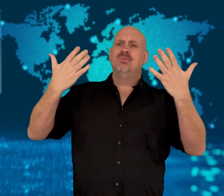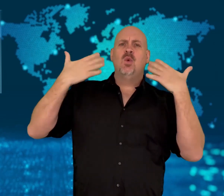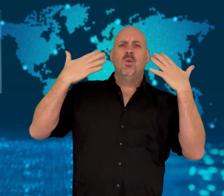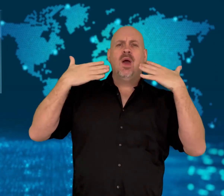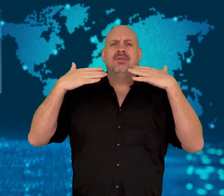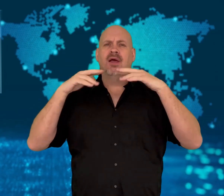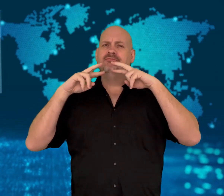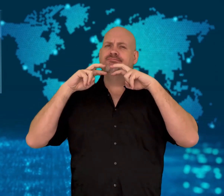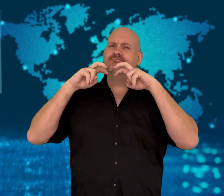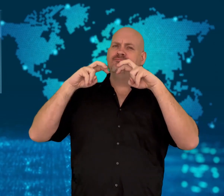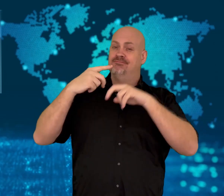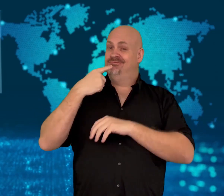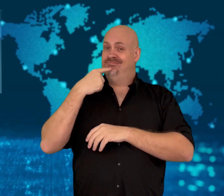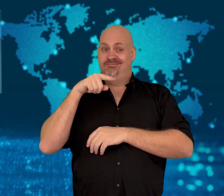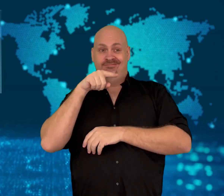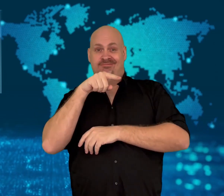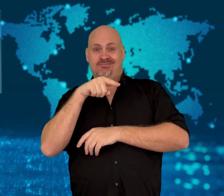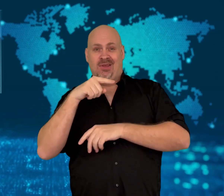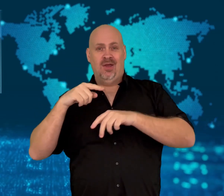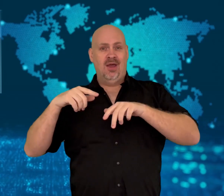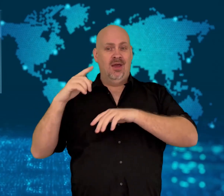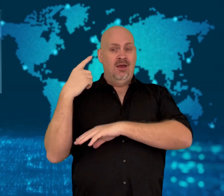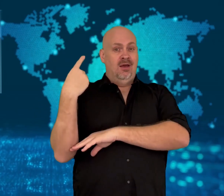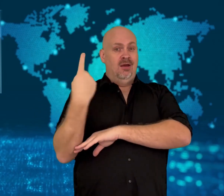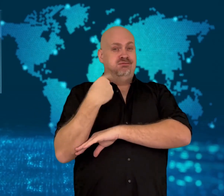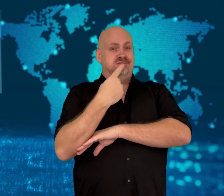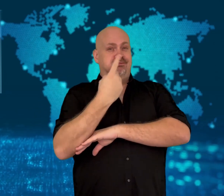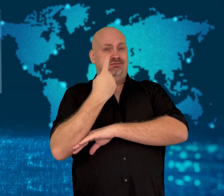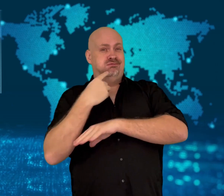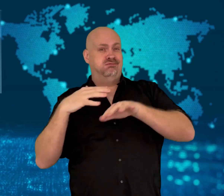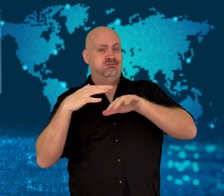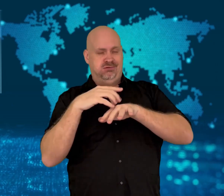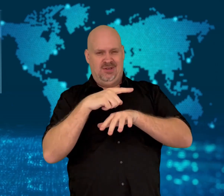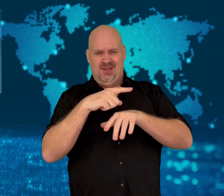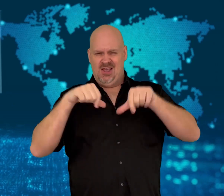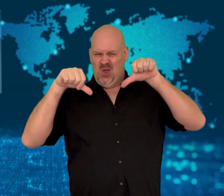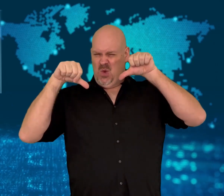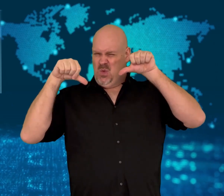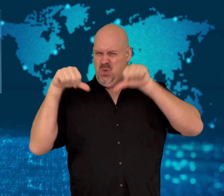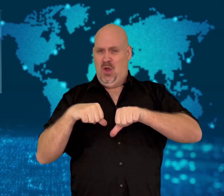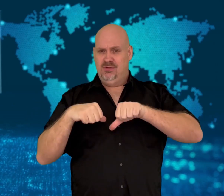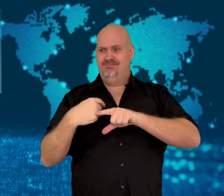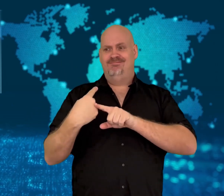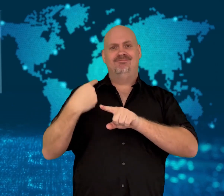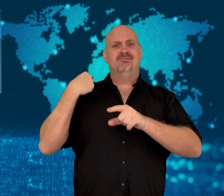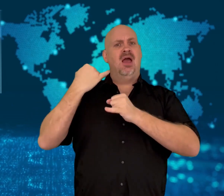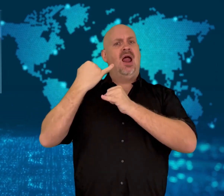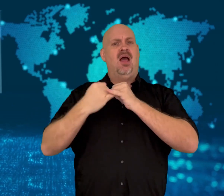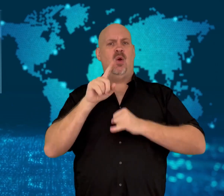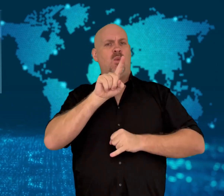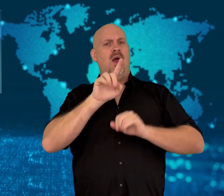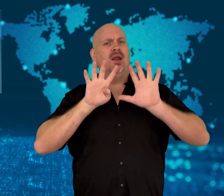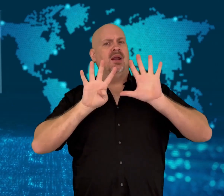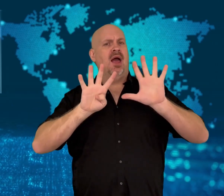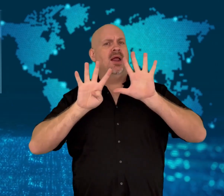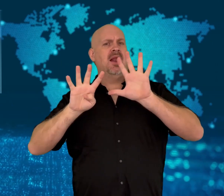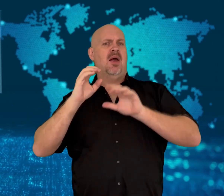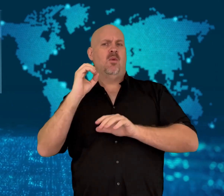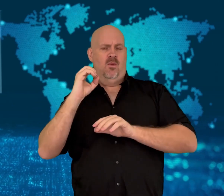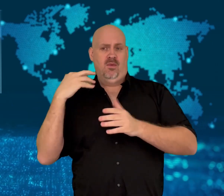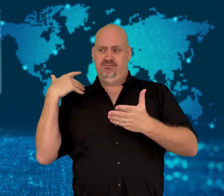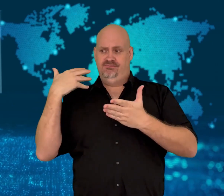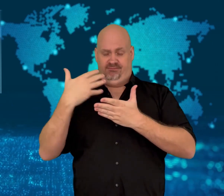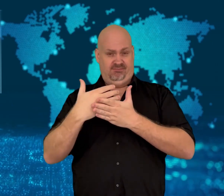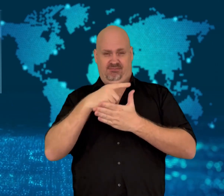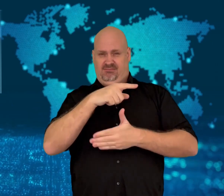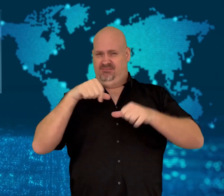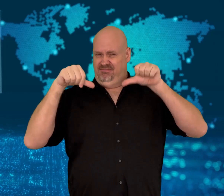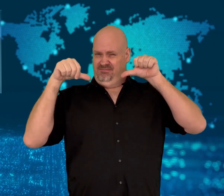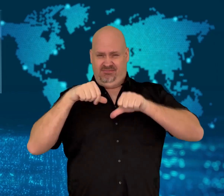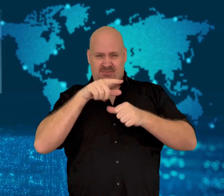Forecasters believe the tropical cyclone may be the most intense the country has